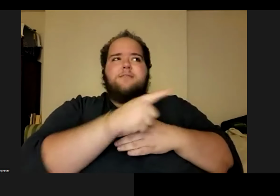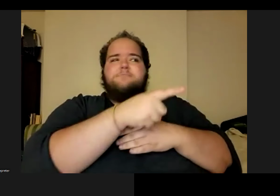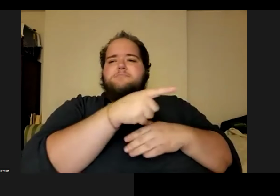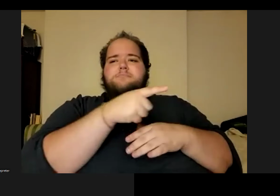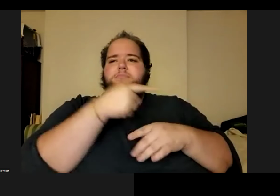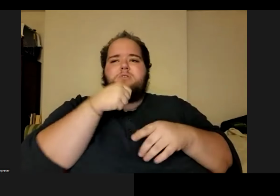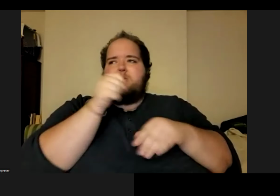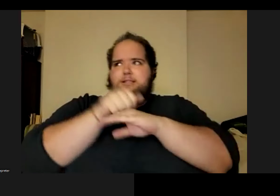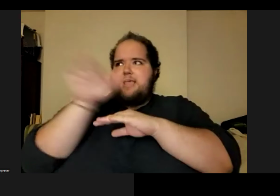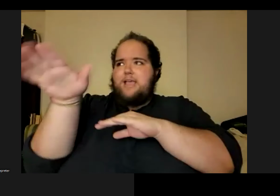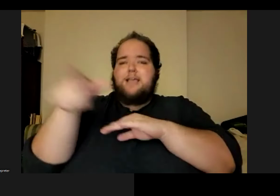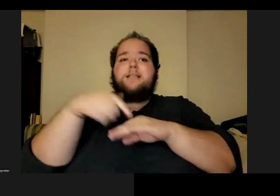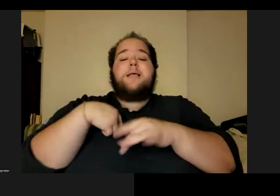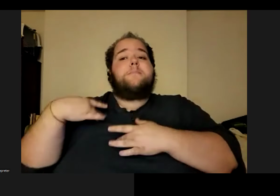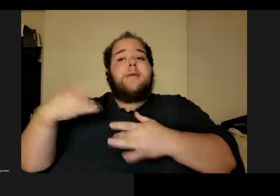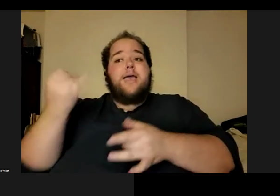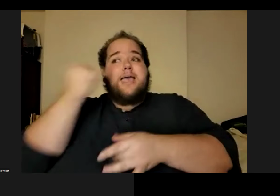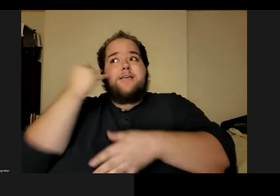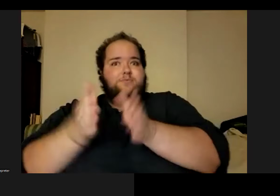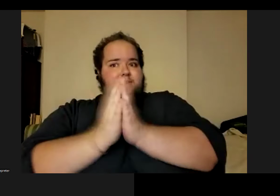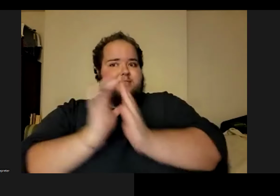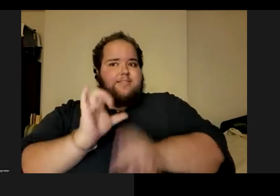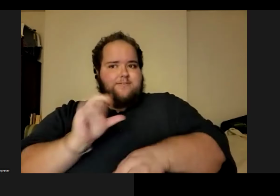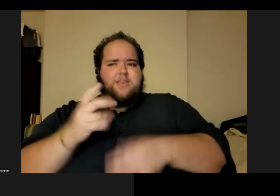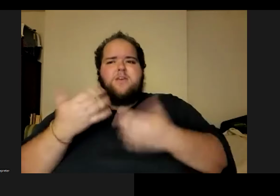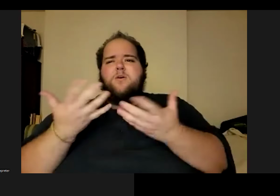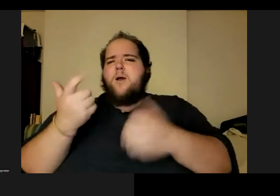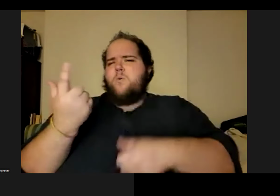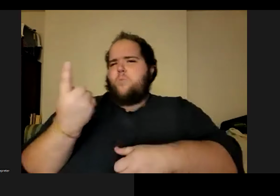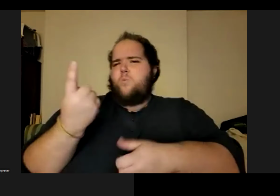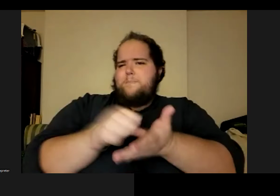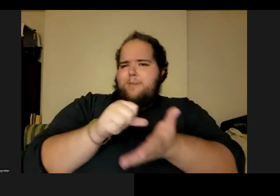So if you've got three pages. Because some of us